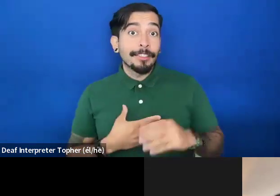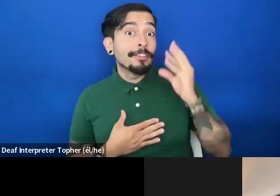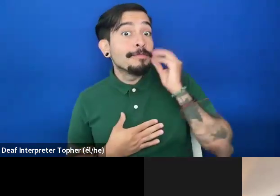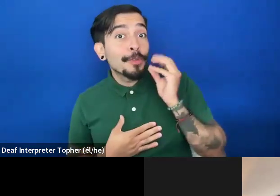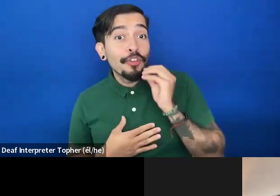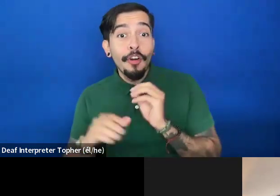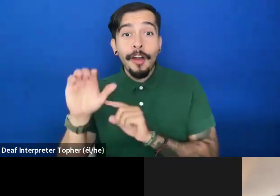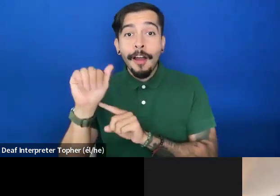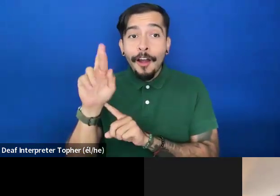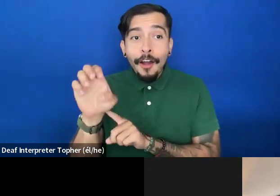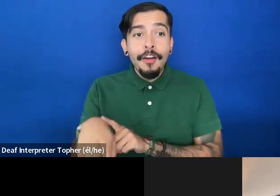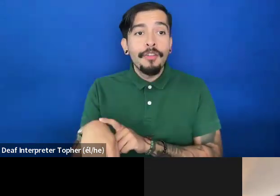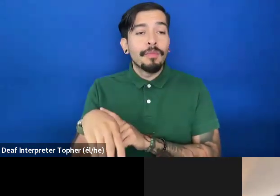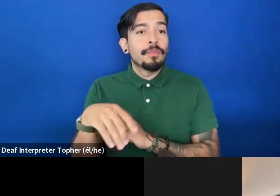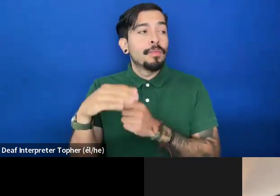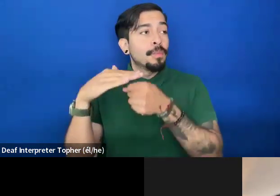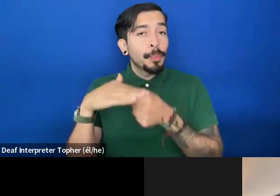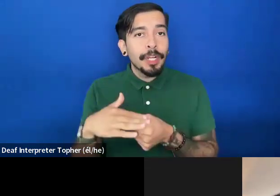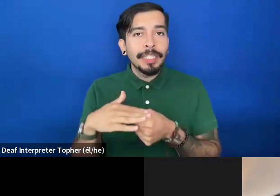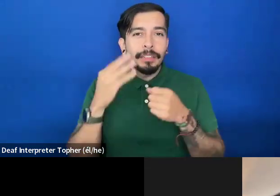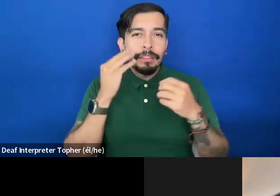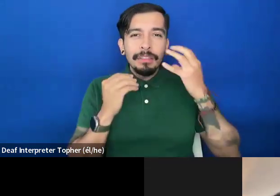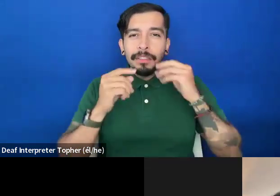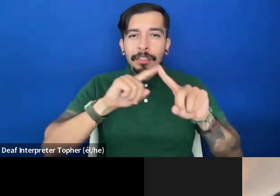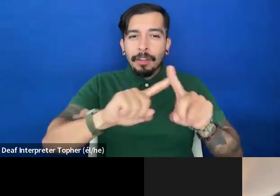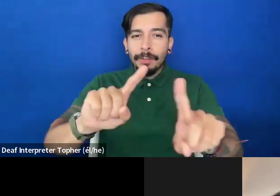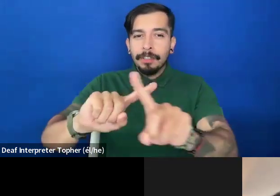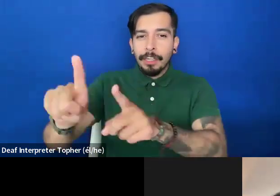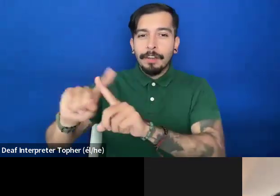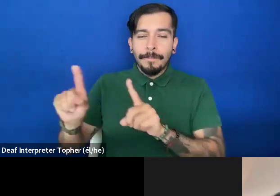And so, therefore, our individual experience